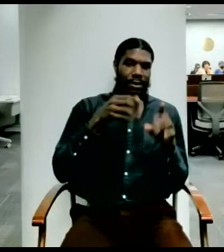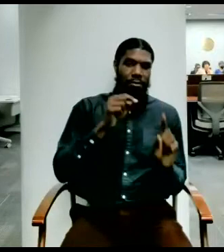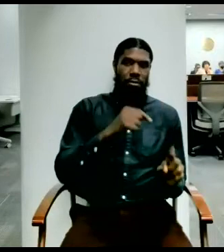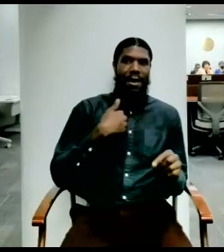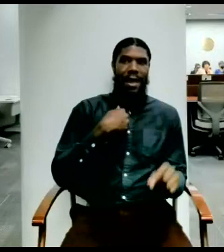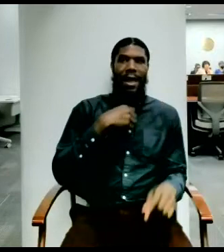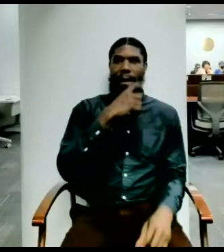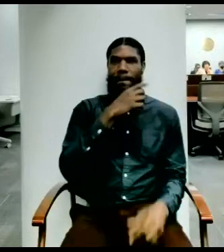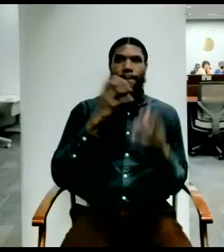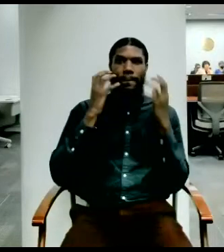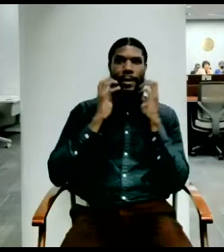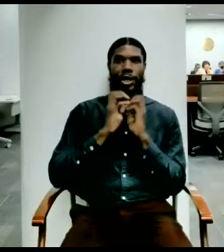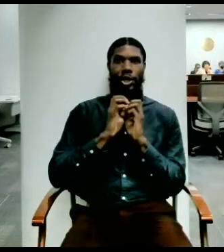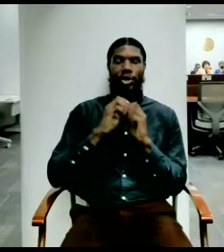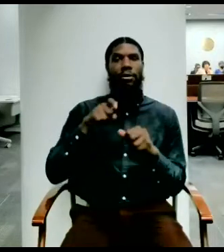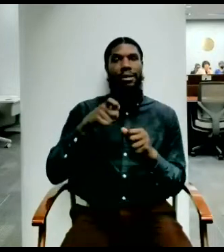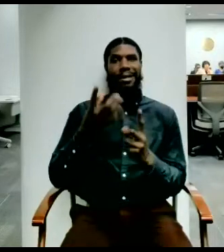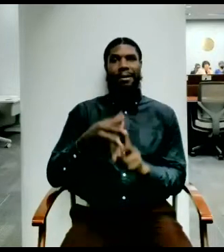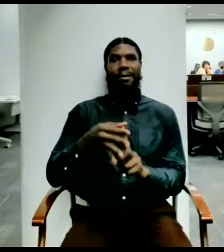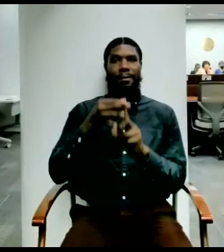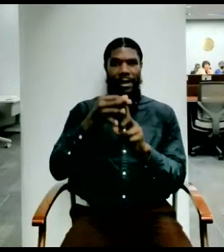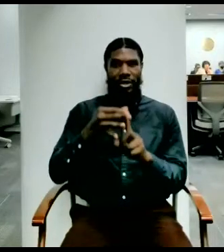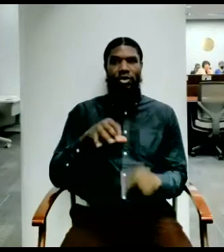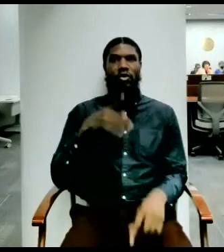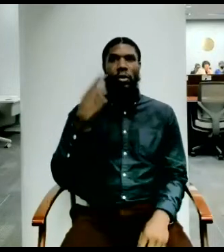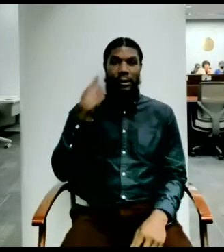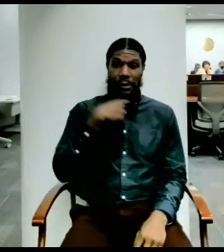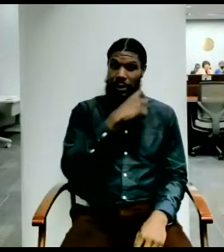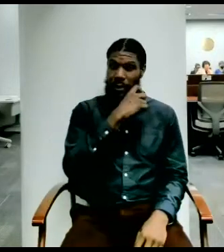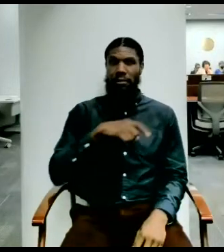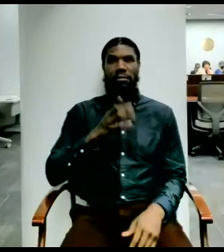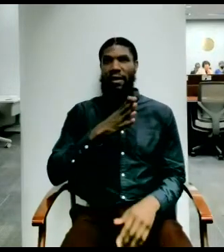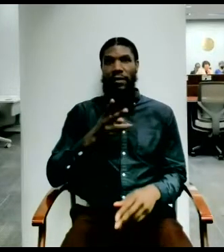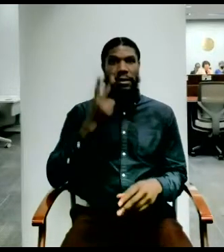special PPE, something that's new and hadn't seen before, vaccine accommodations is something new.